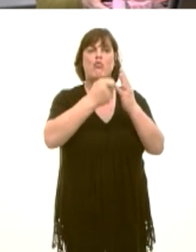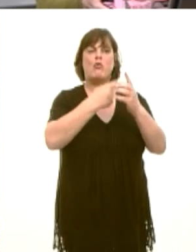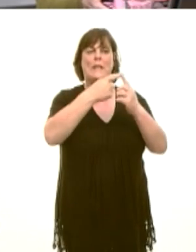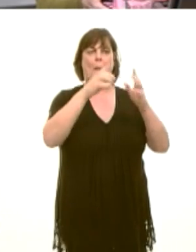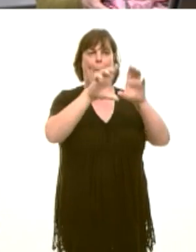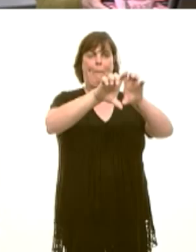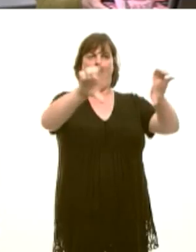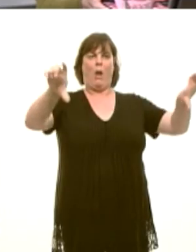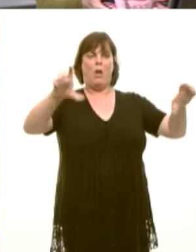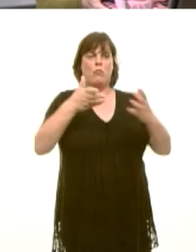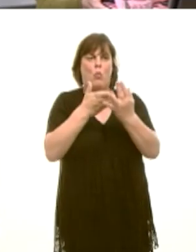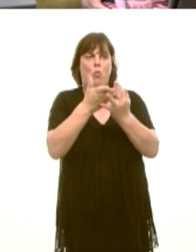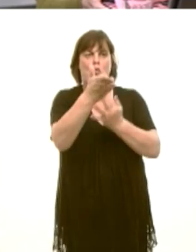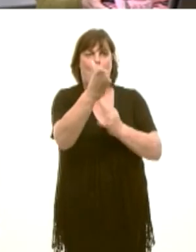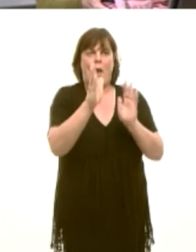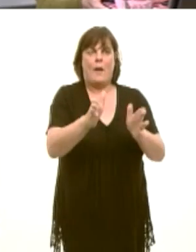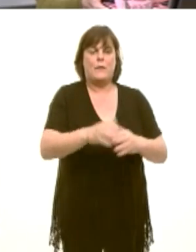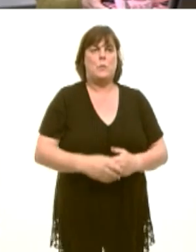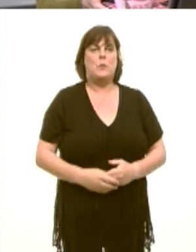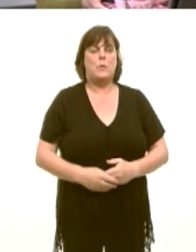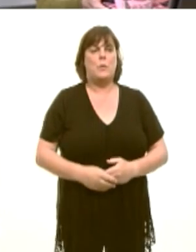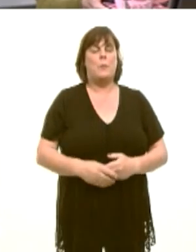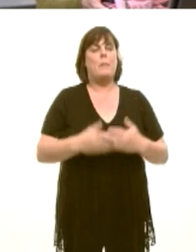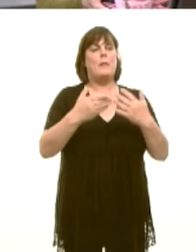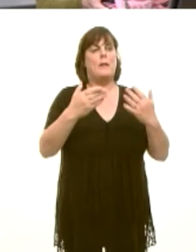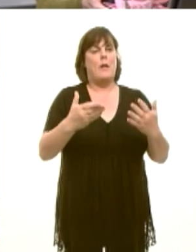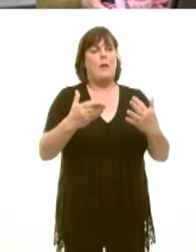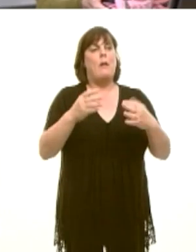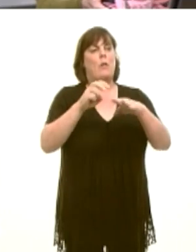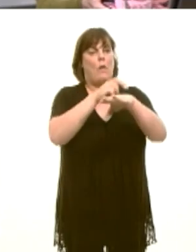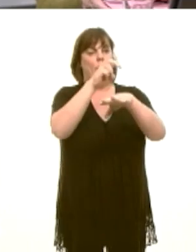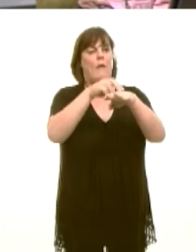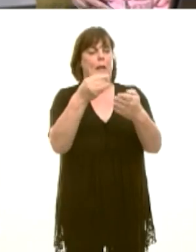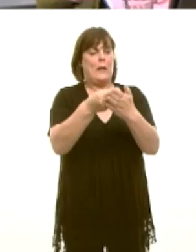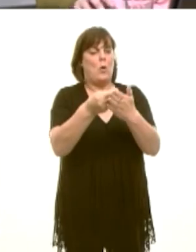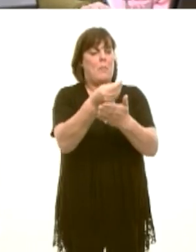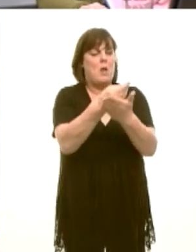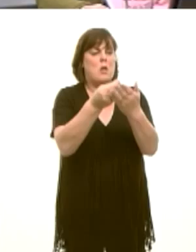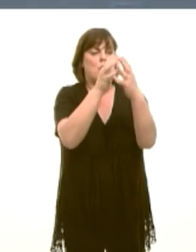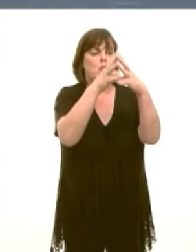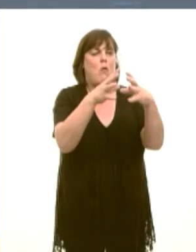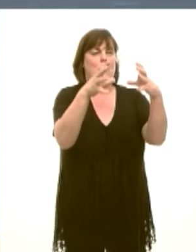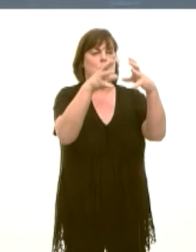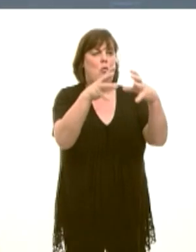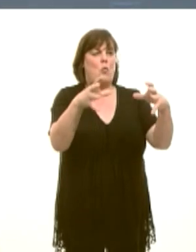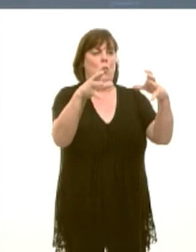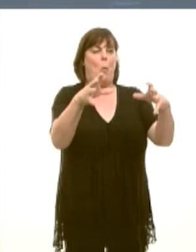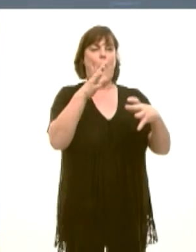Of course, the Northern Ireland economy has developed since and people can see that peace